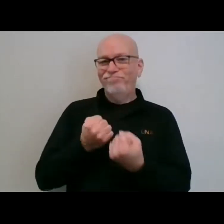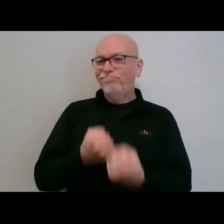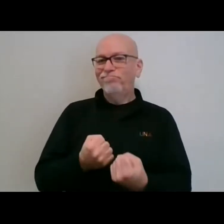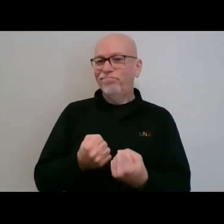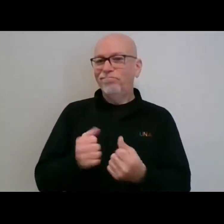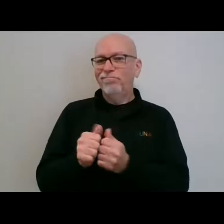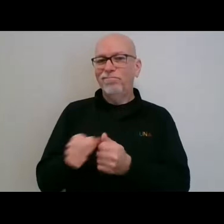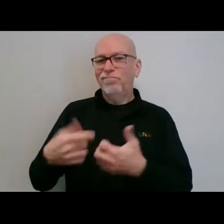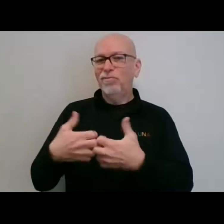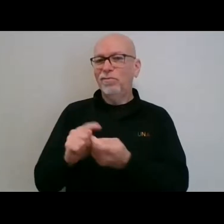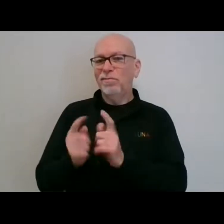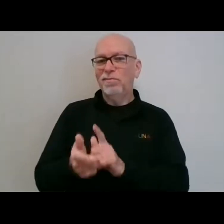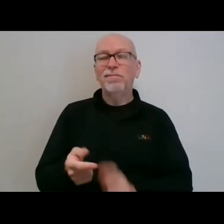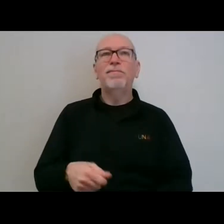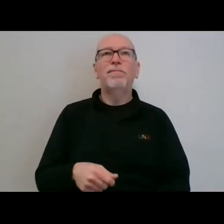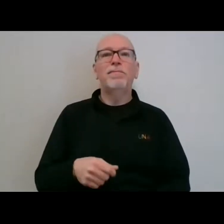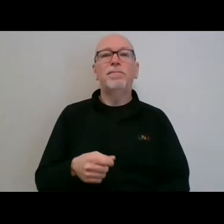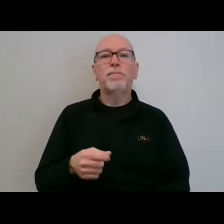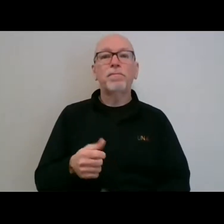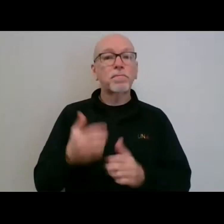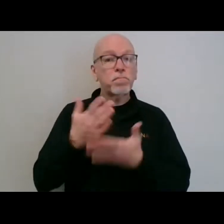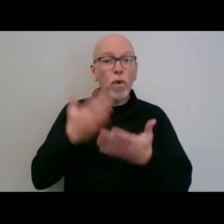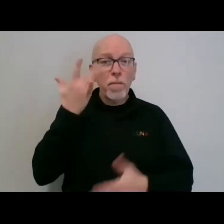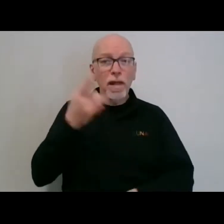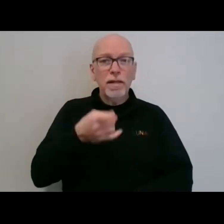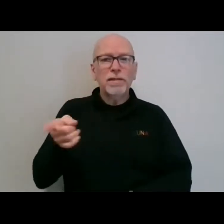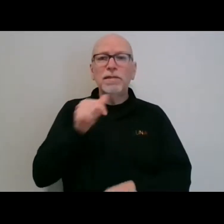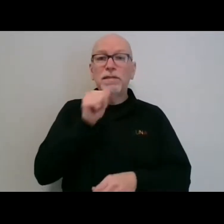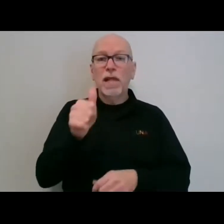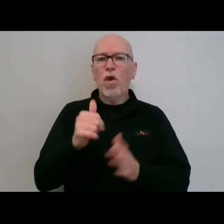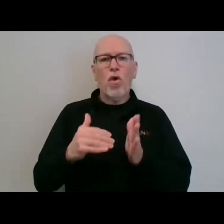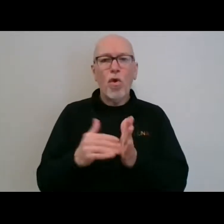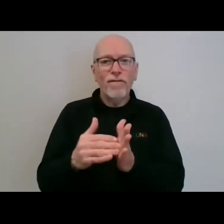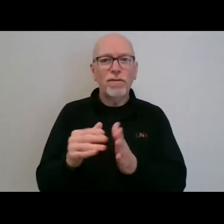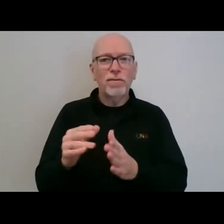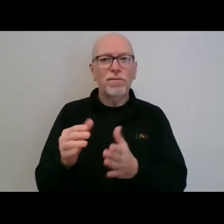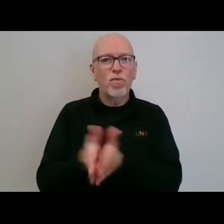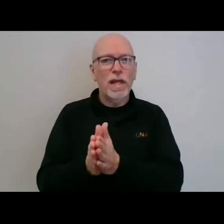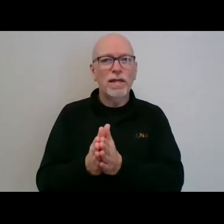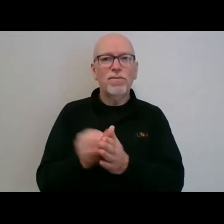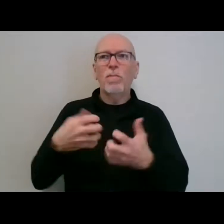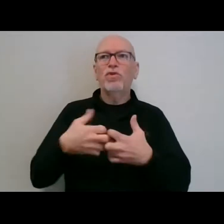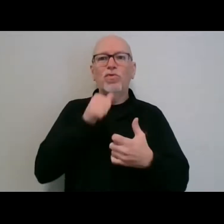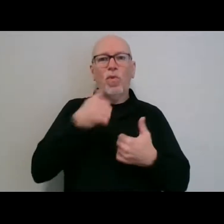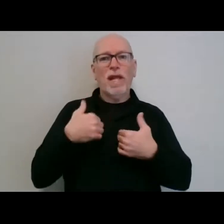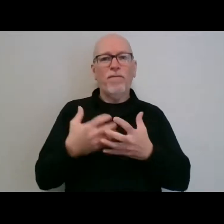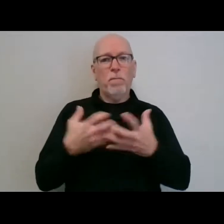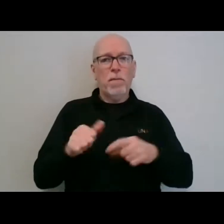partially because they're not as requested as often. So machines don't have as much practice in them.